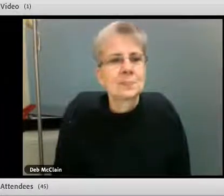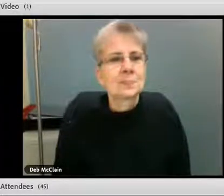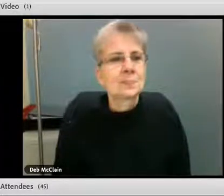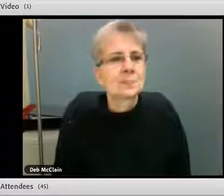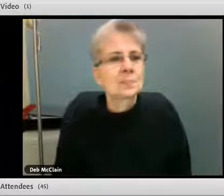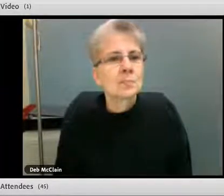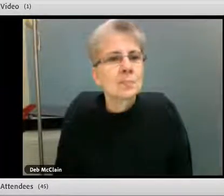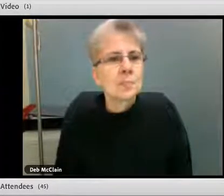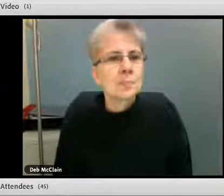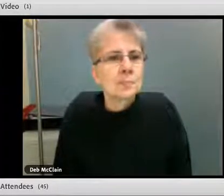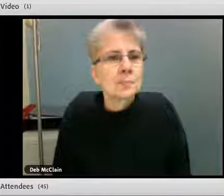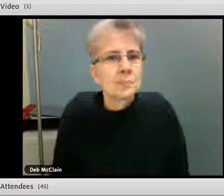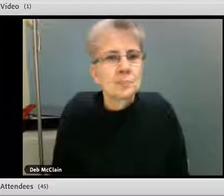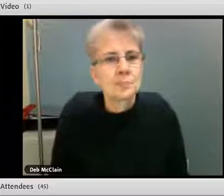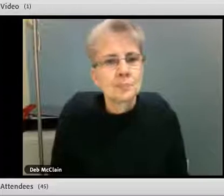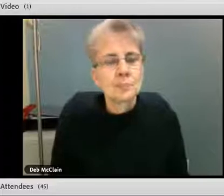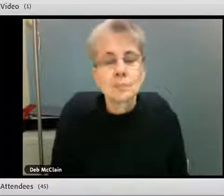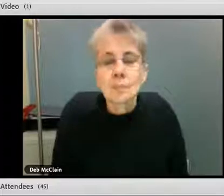You can extract the still video.